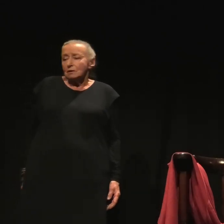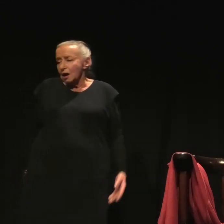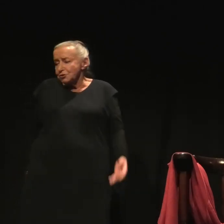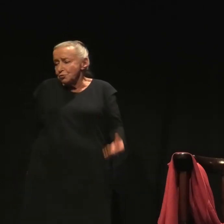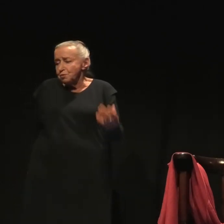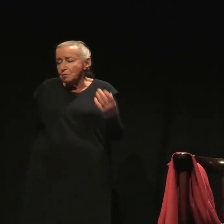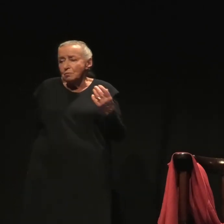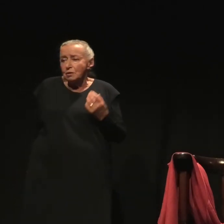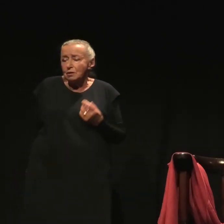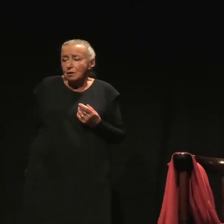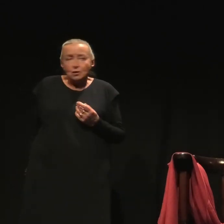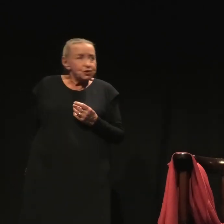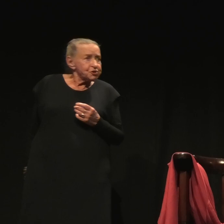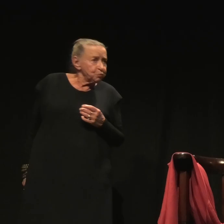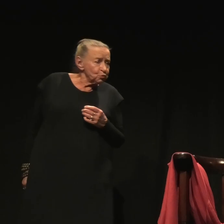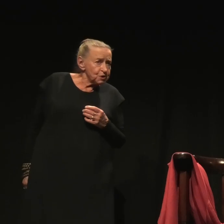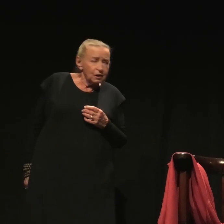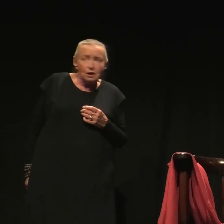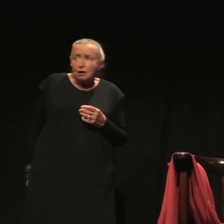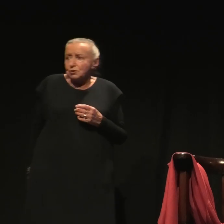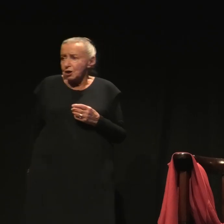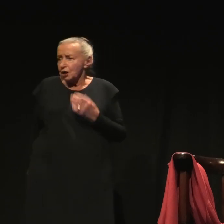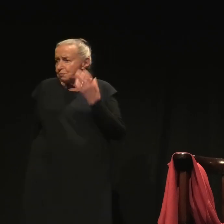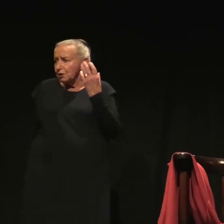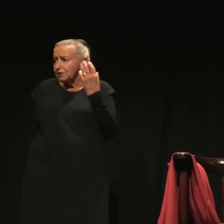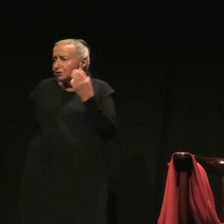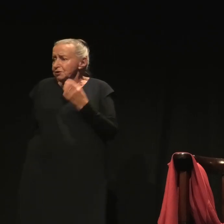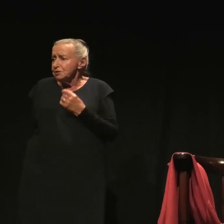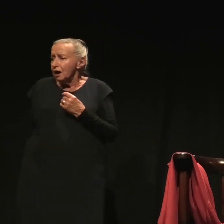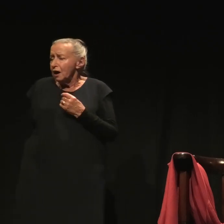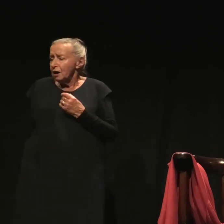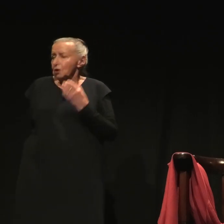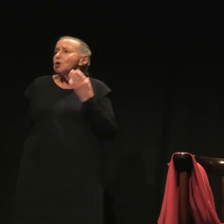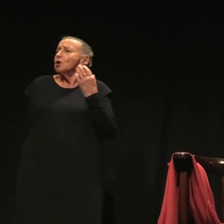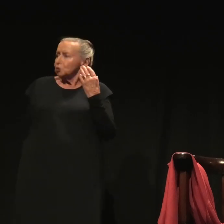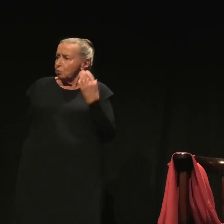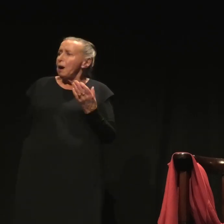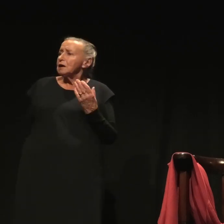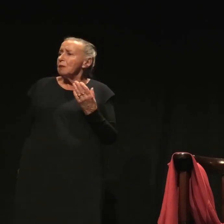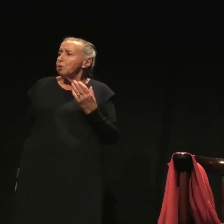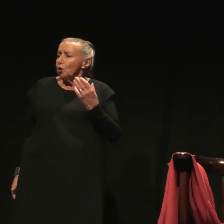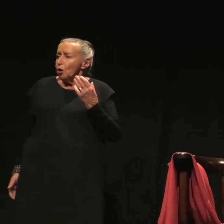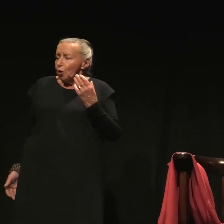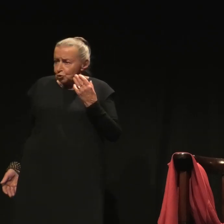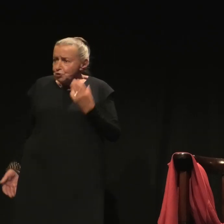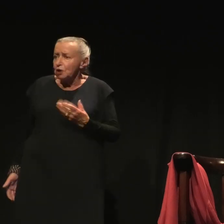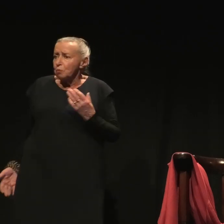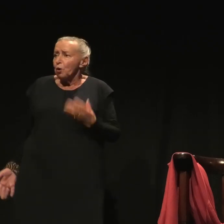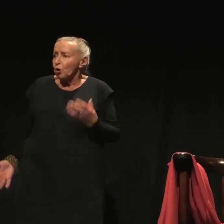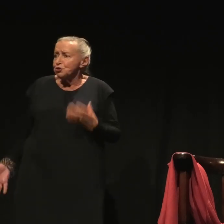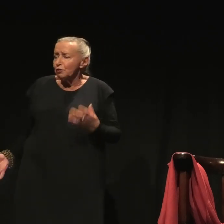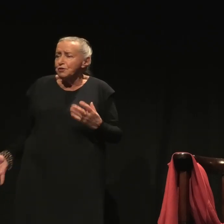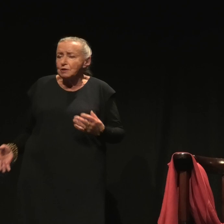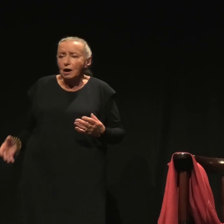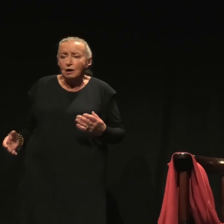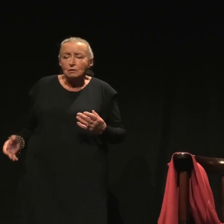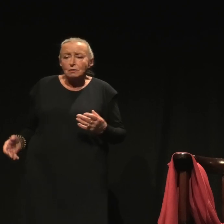"In my view," said the Prussian, "we should choose to wait for Father Robak. He brought the news."